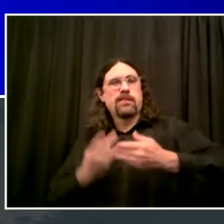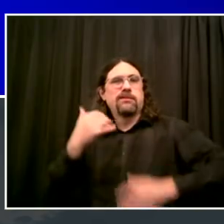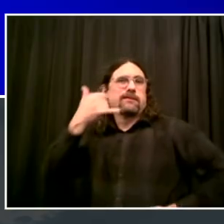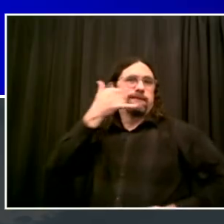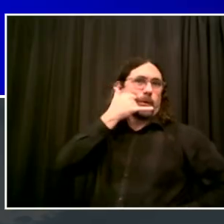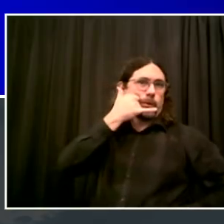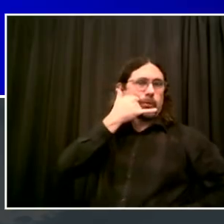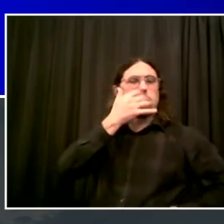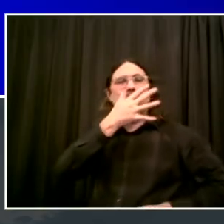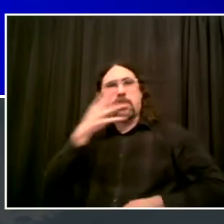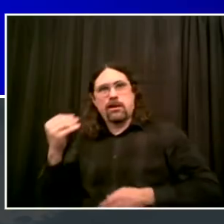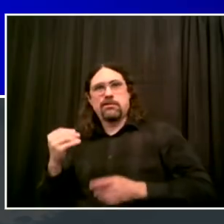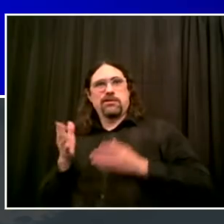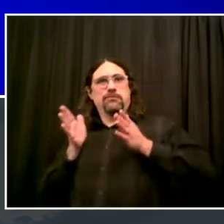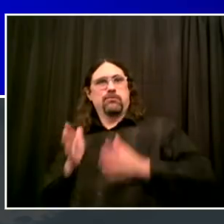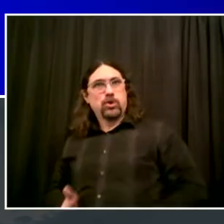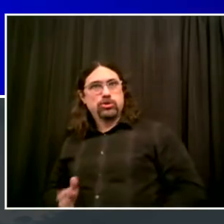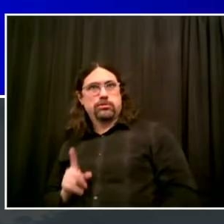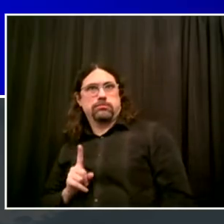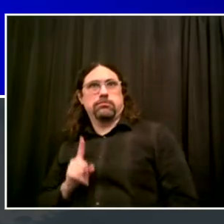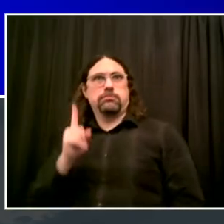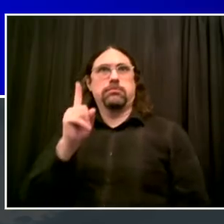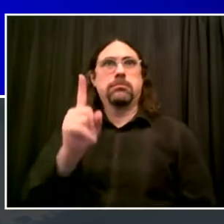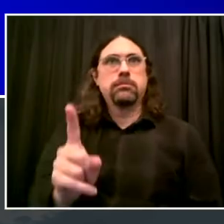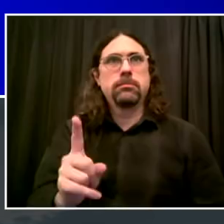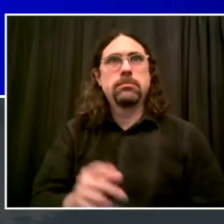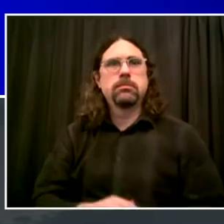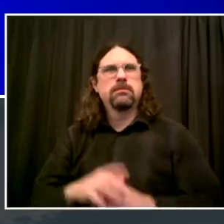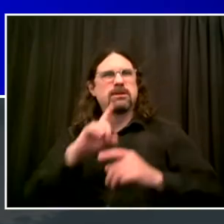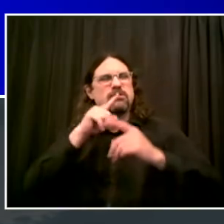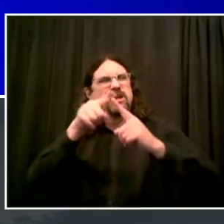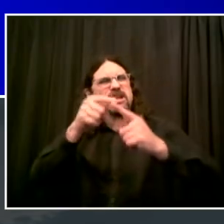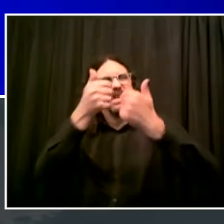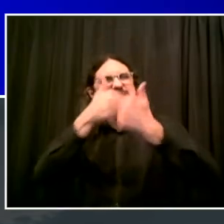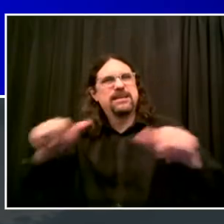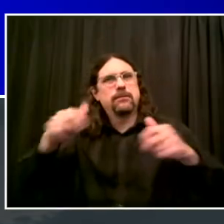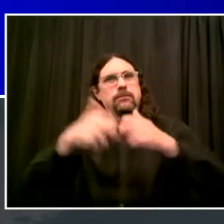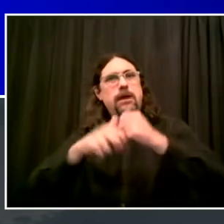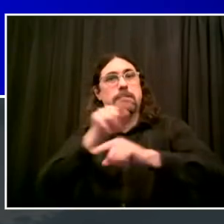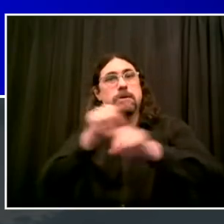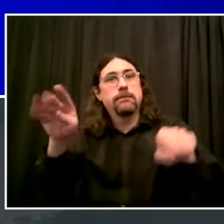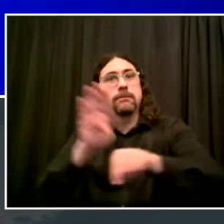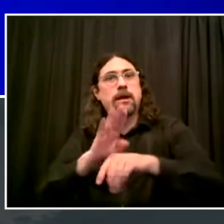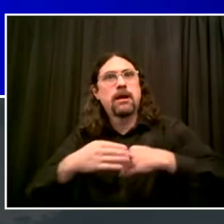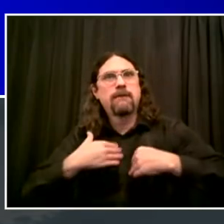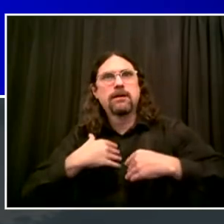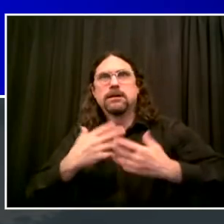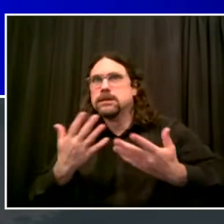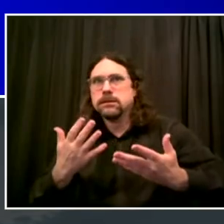NEED.